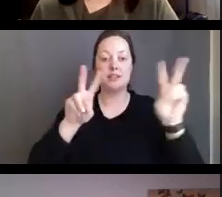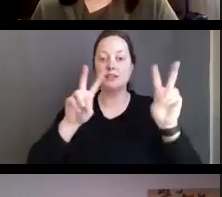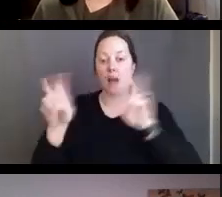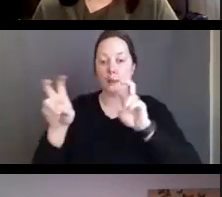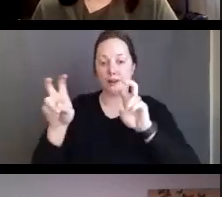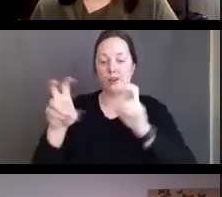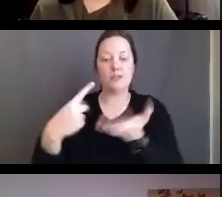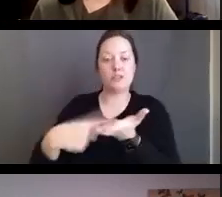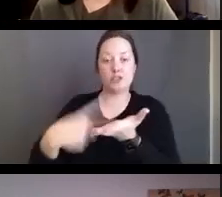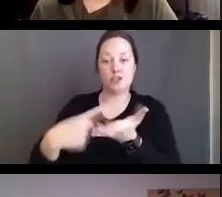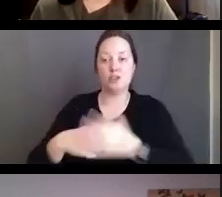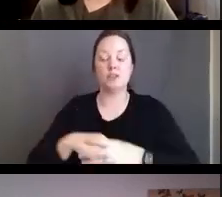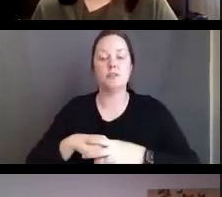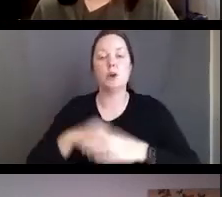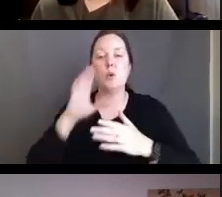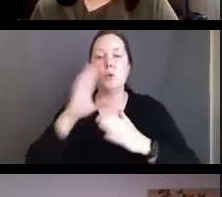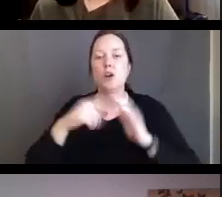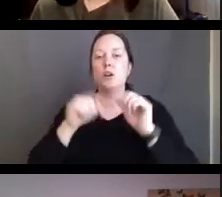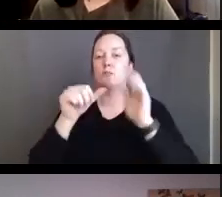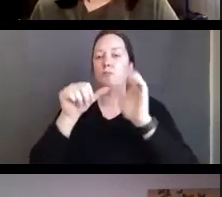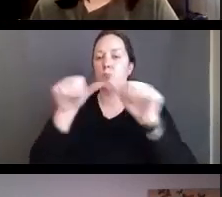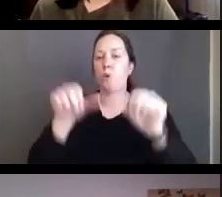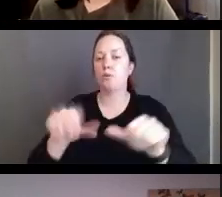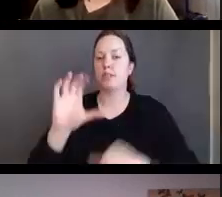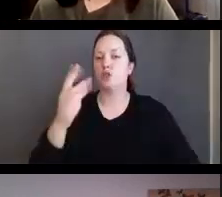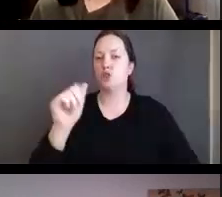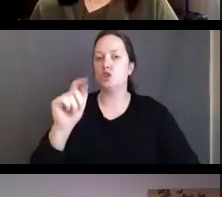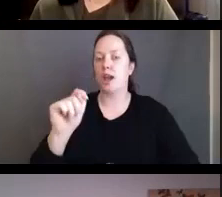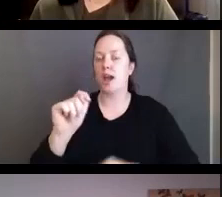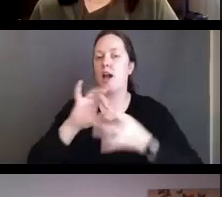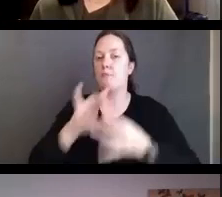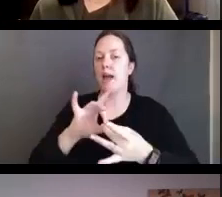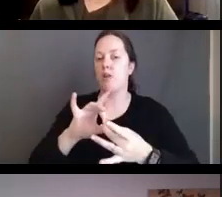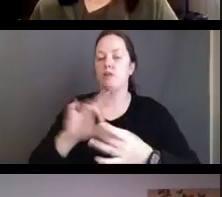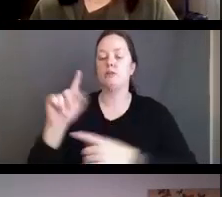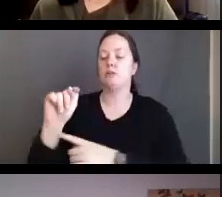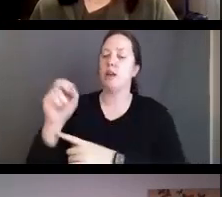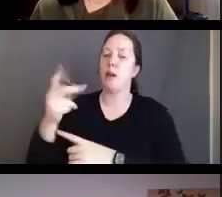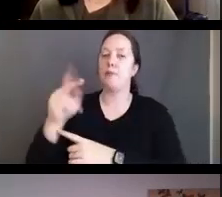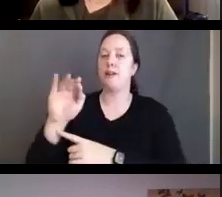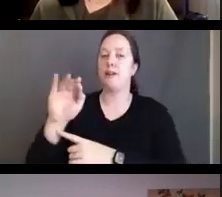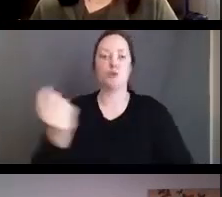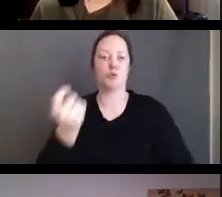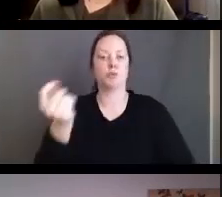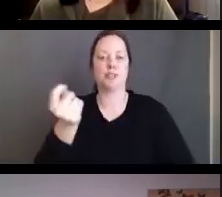Those options are, look appear to the top underneath publish. Those options are, excuse me, insert pages, and themes. You see them here.